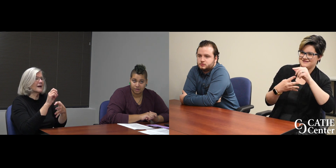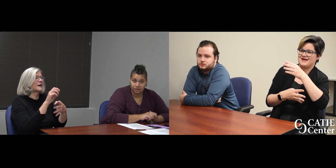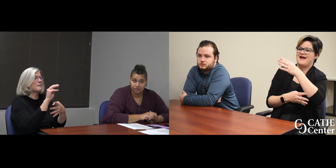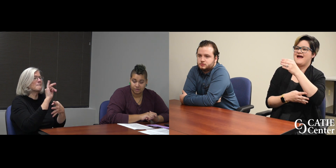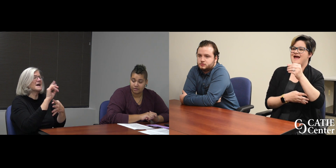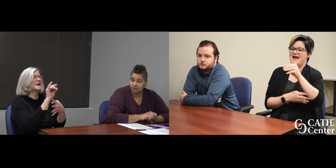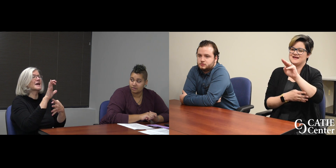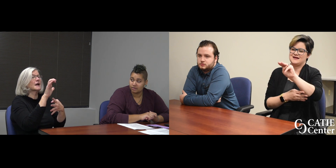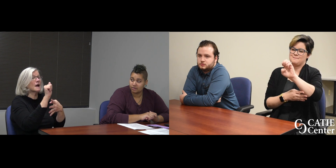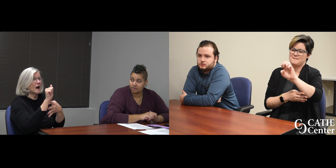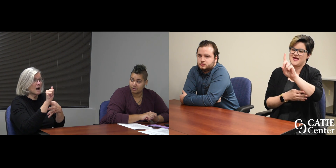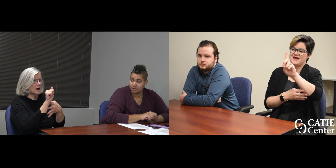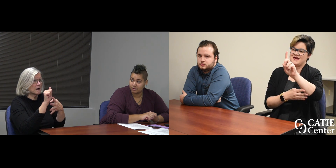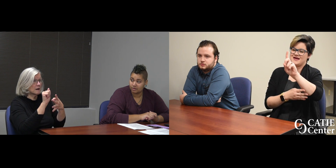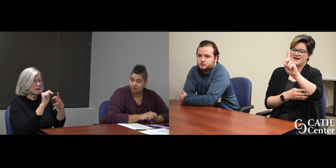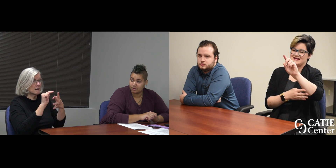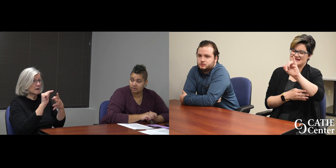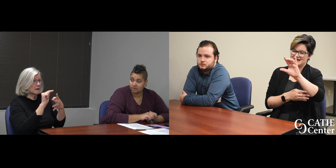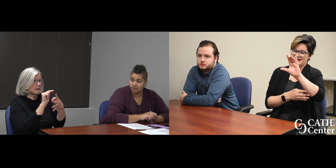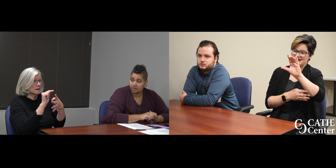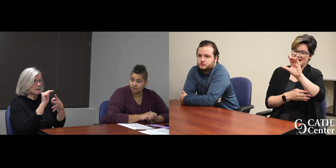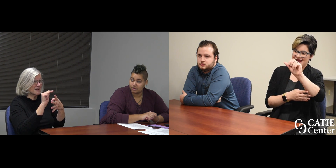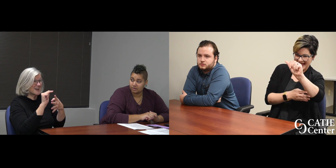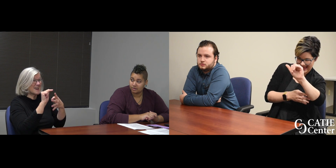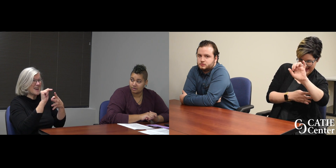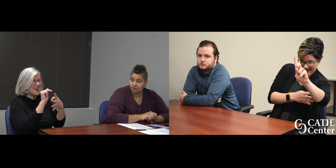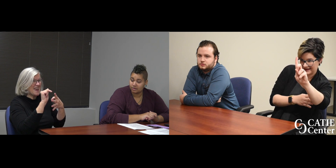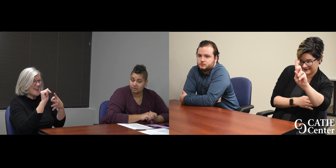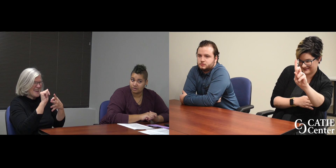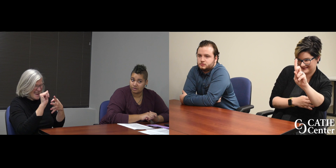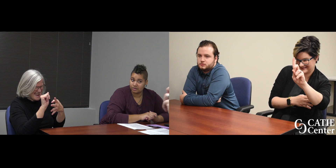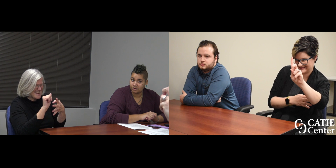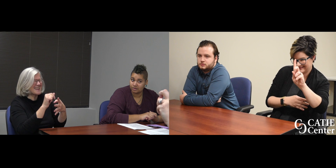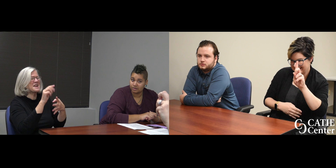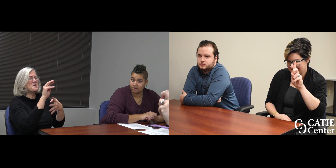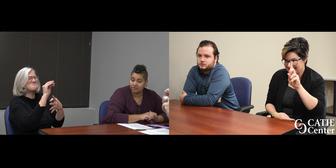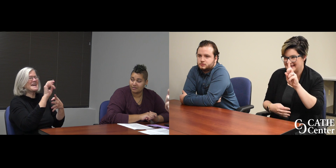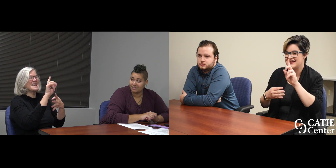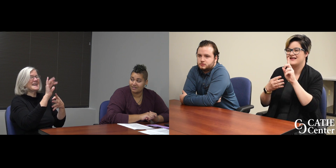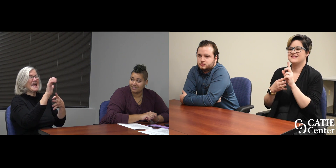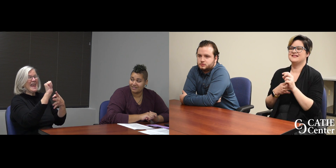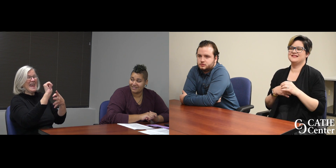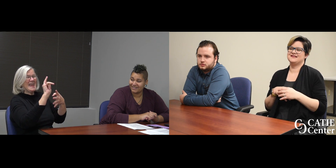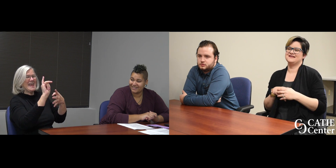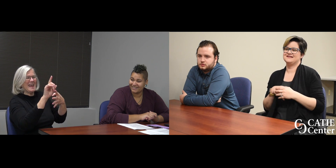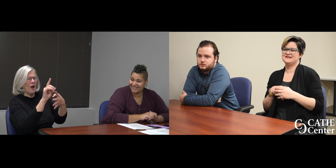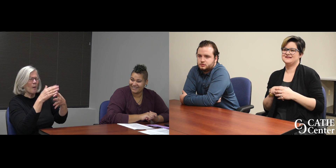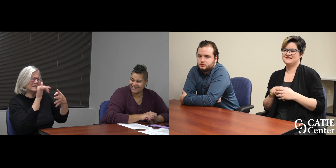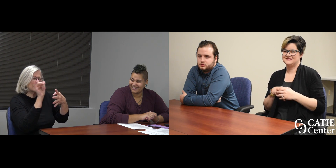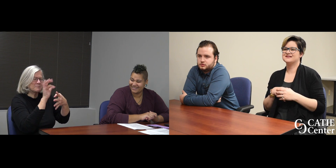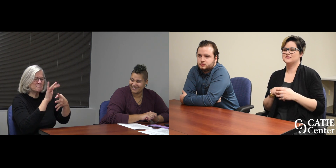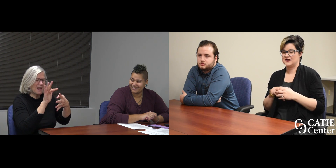Yeah.